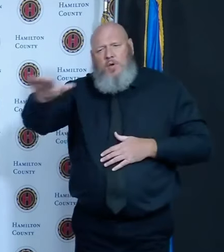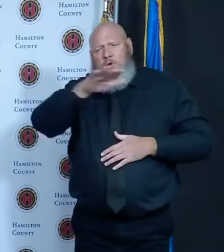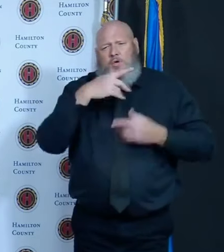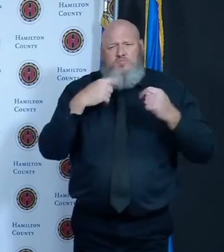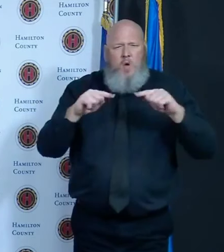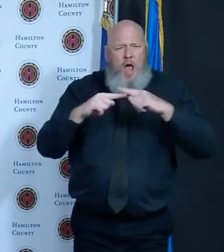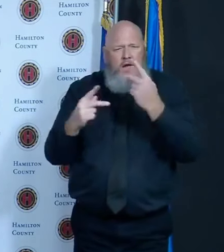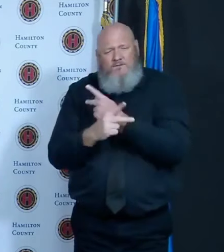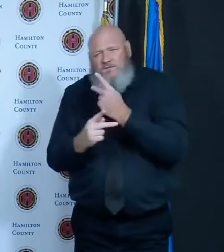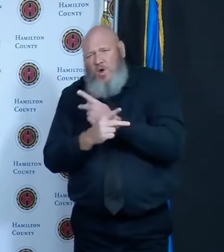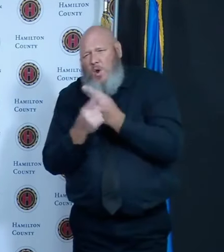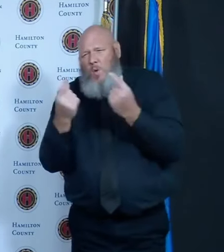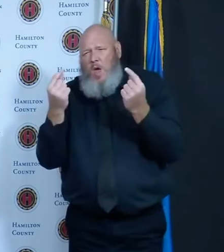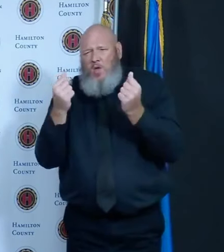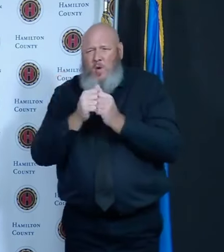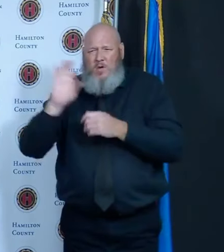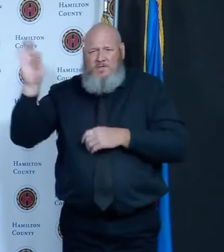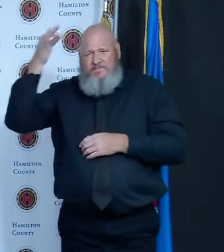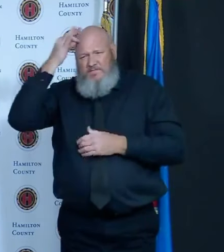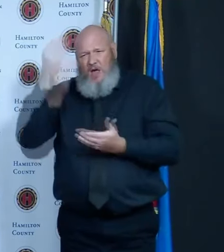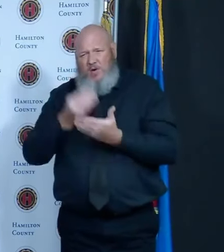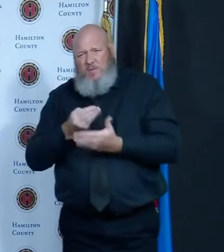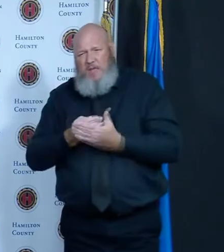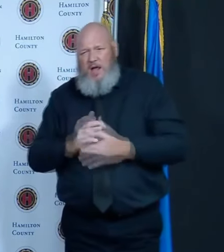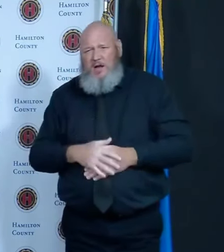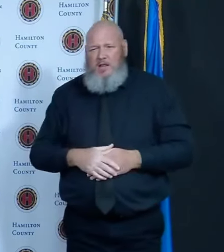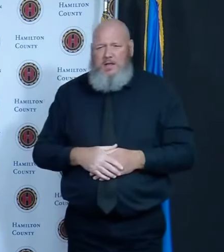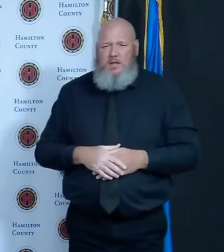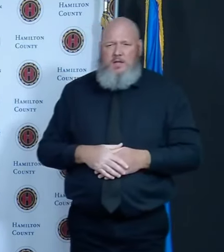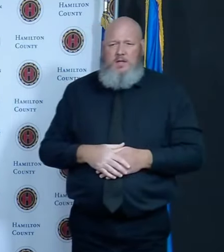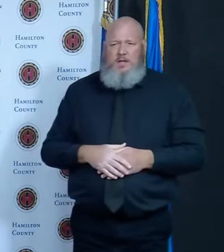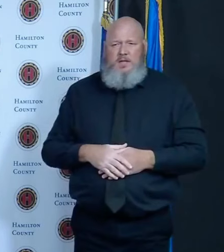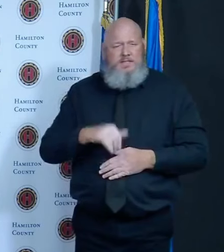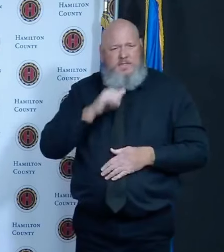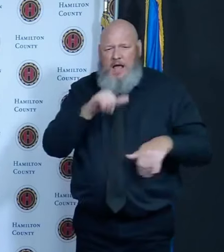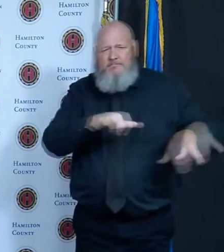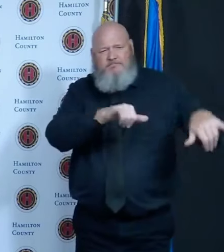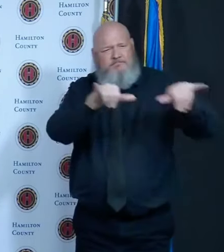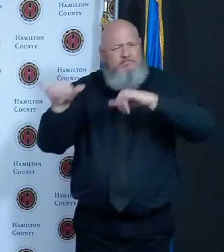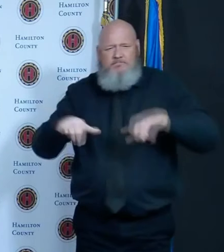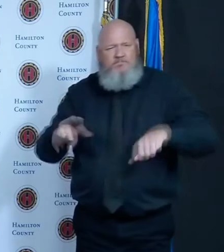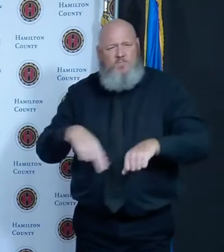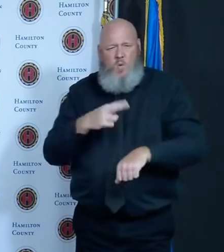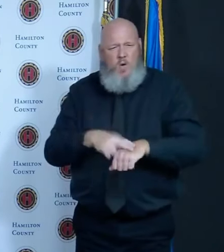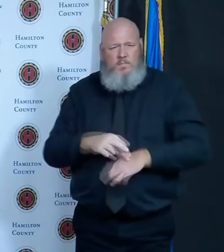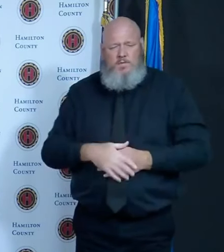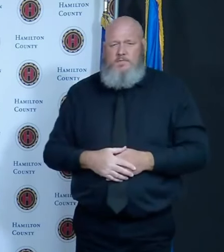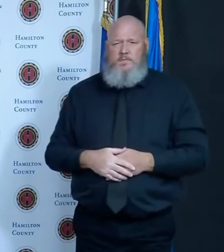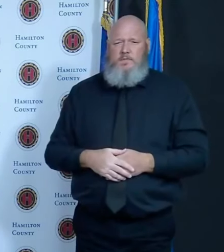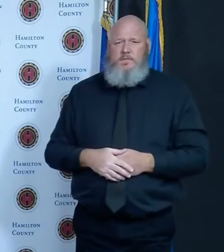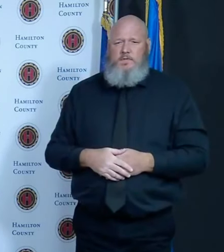happening locally I want to I need to clarify something so evidently while the